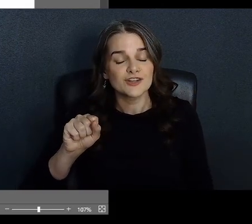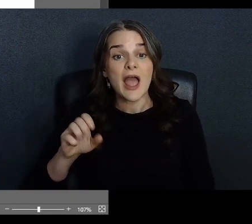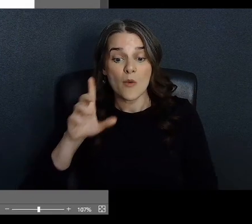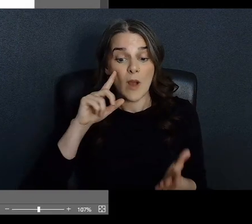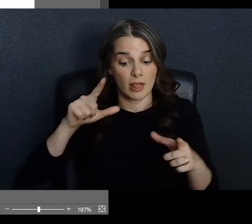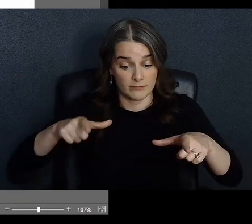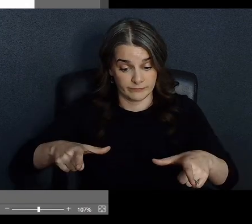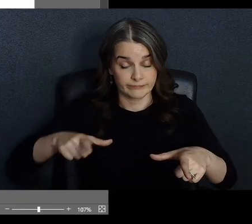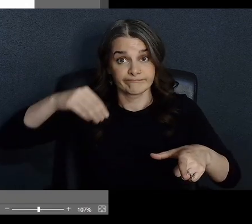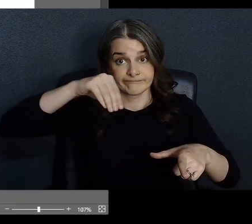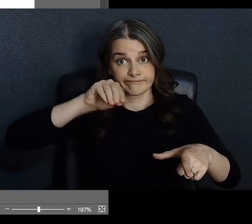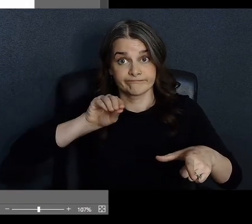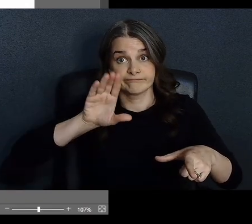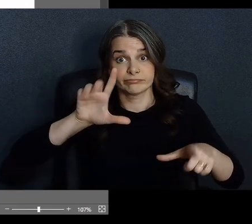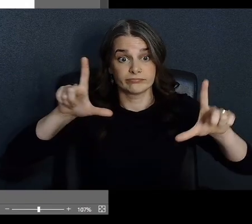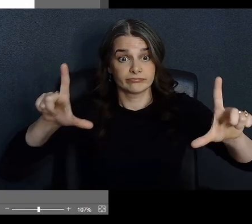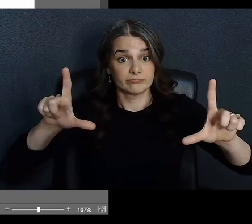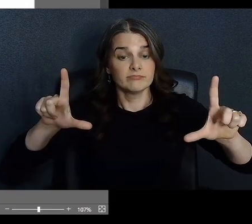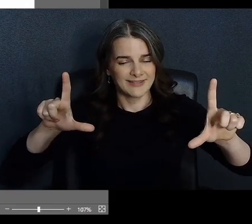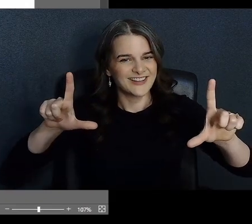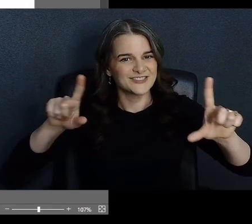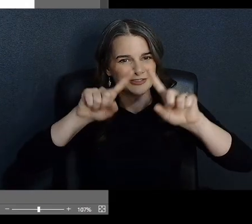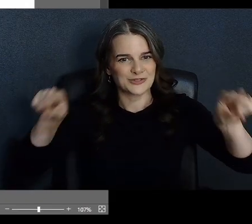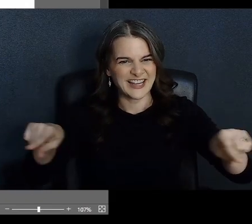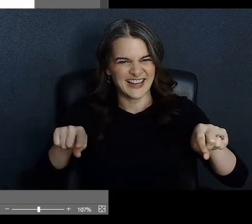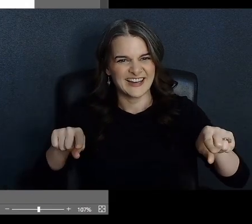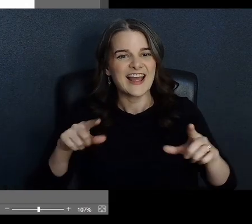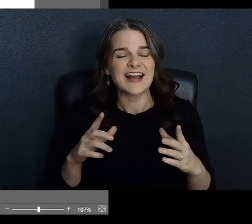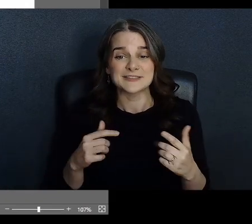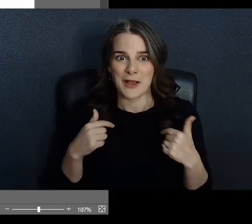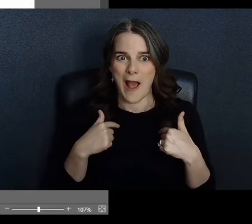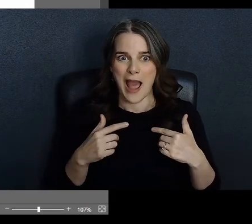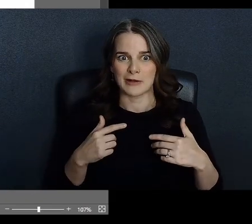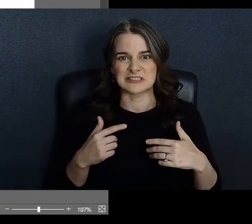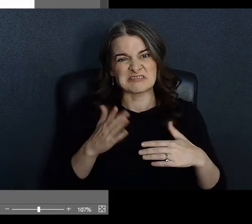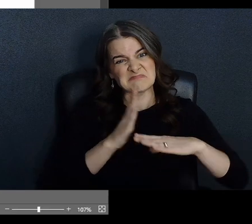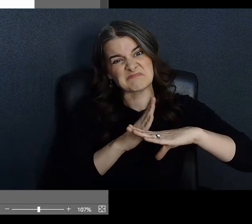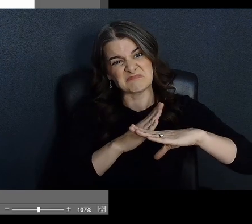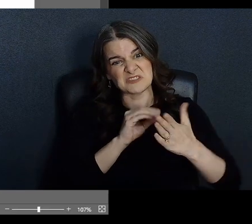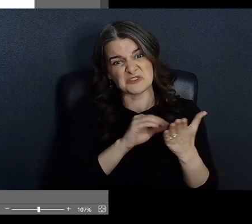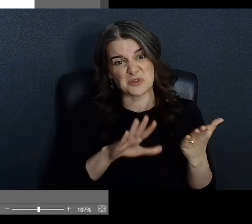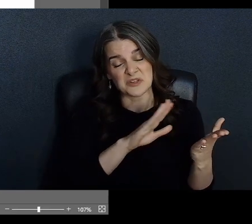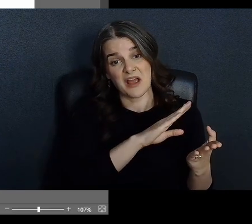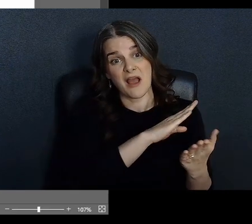So I went from a mediocre student to Dean's list in one semester once I got the technology that I needed.